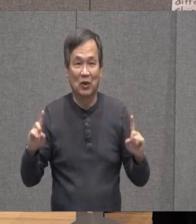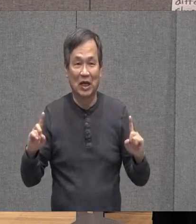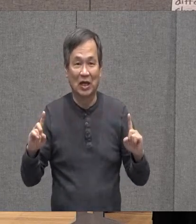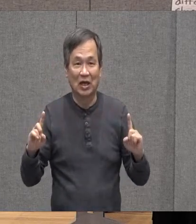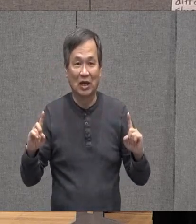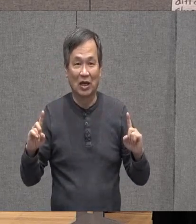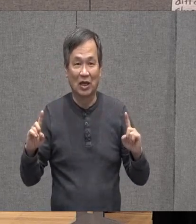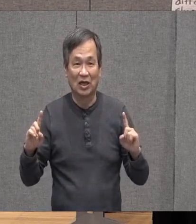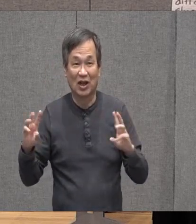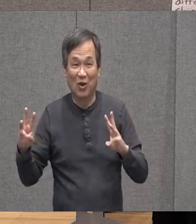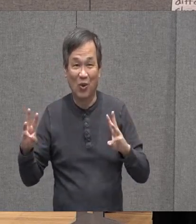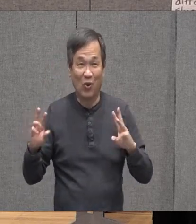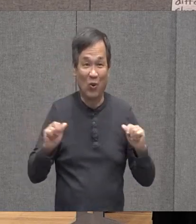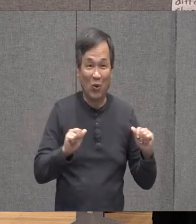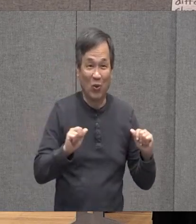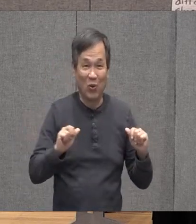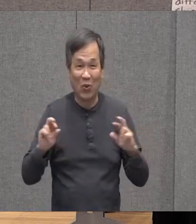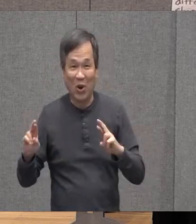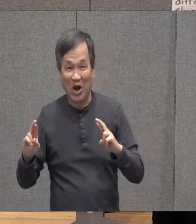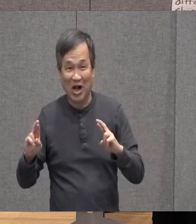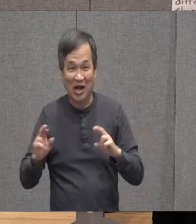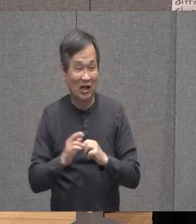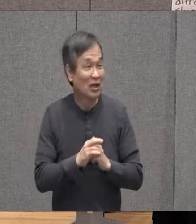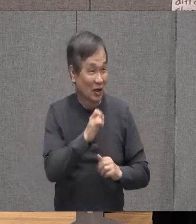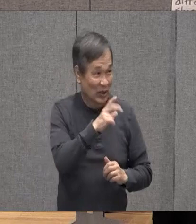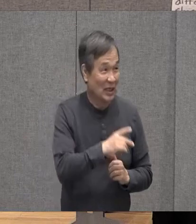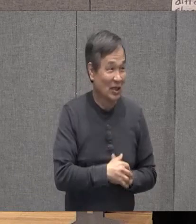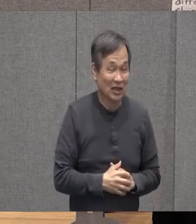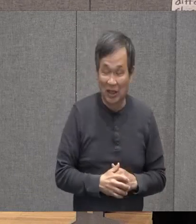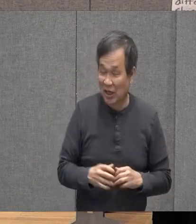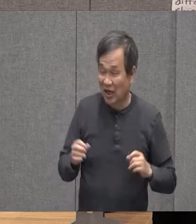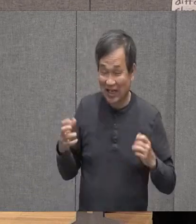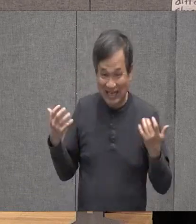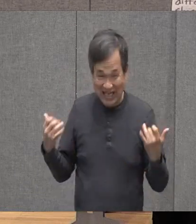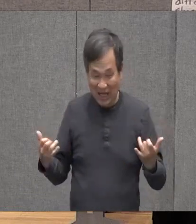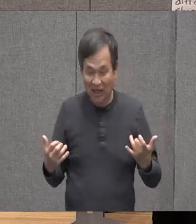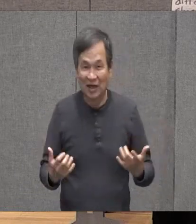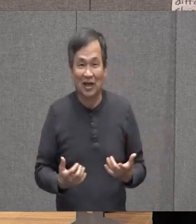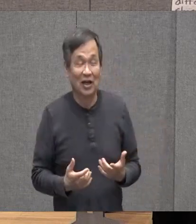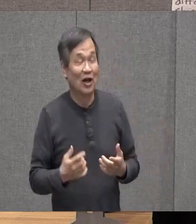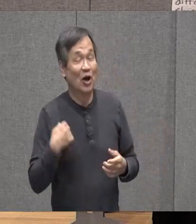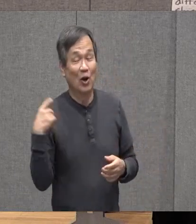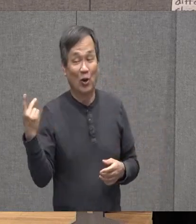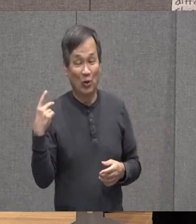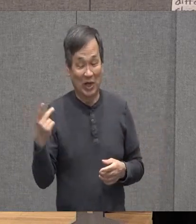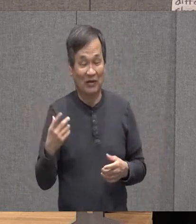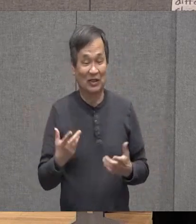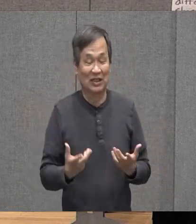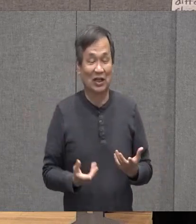It's a war, okay? When there's a war, we have to then deal four more cards out,